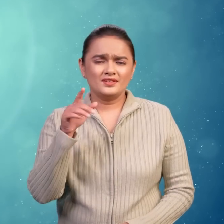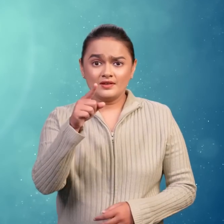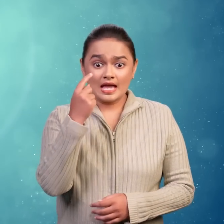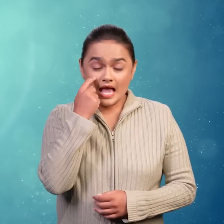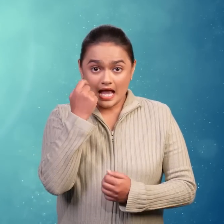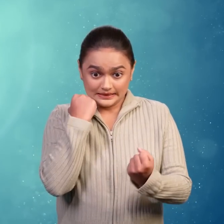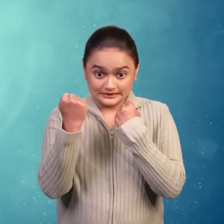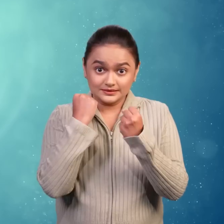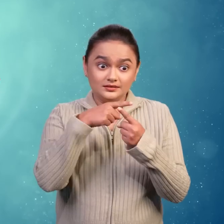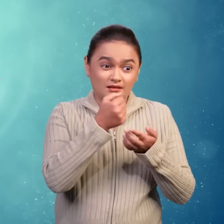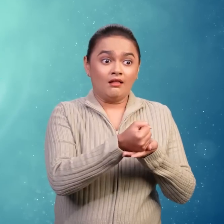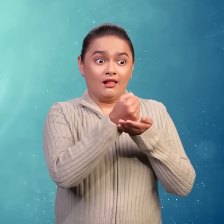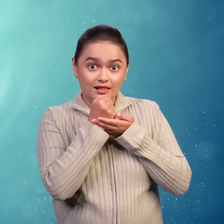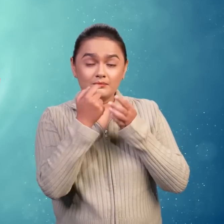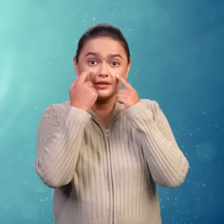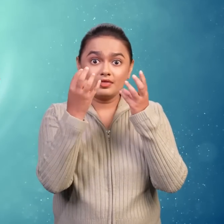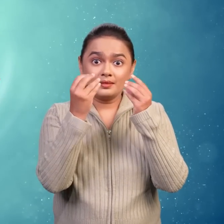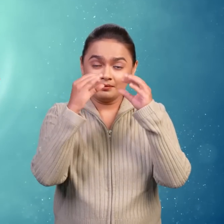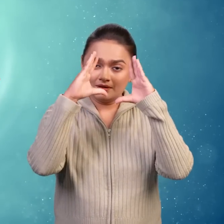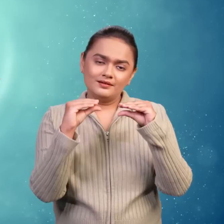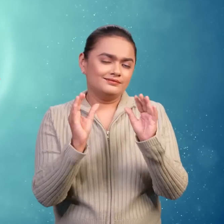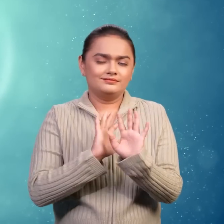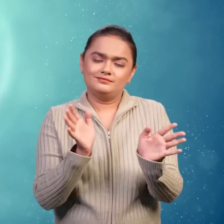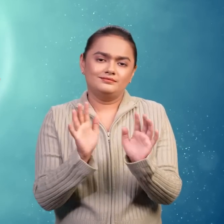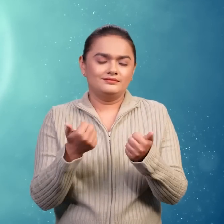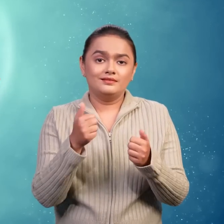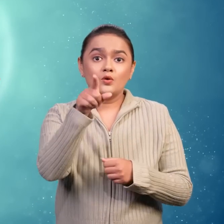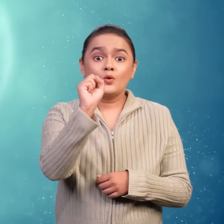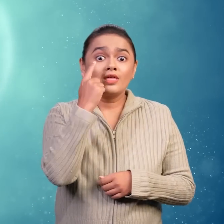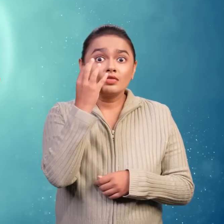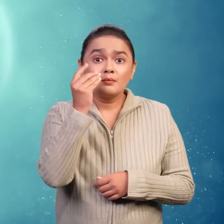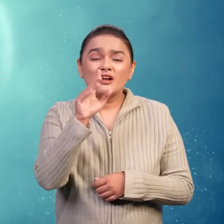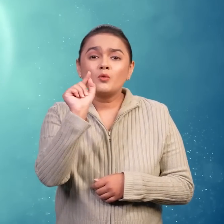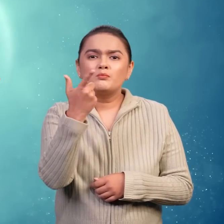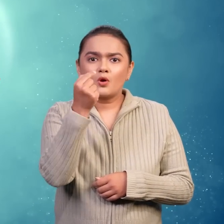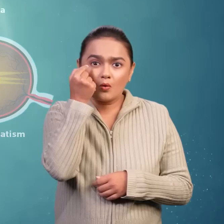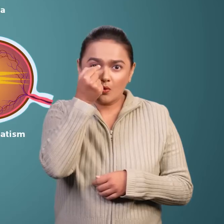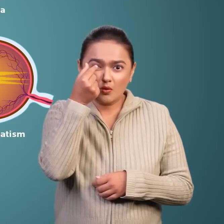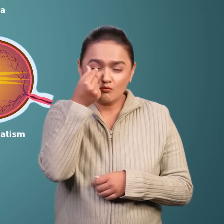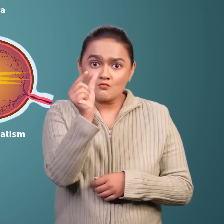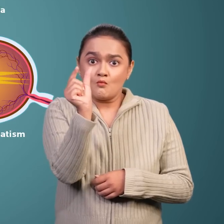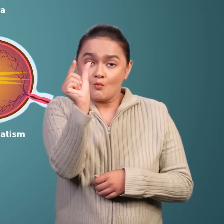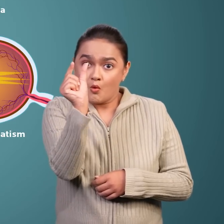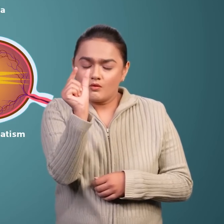No, eye exercises are not going to help you get rid of your numbers. You have a number because your eyeball length is either too